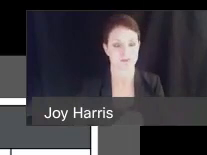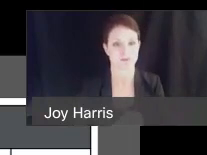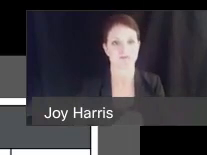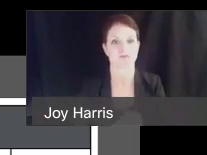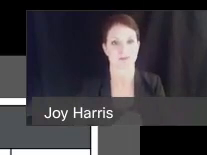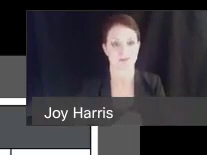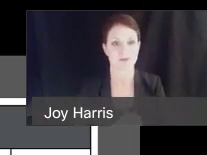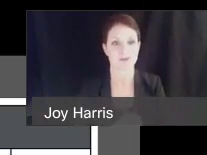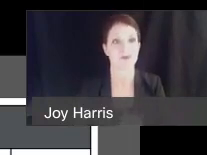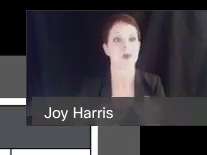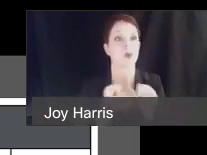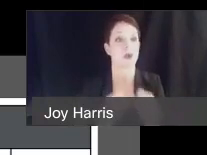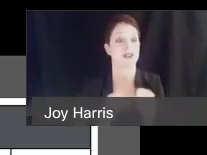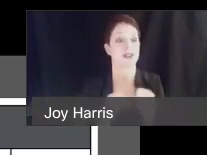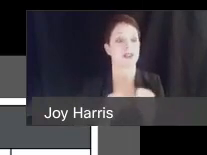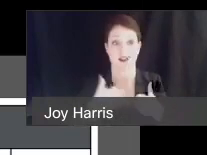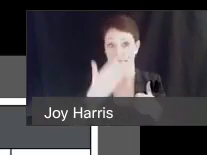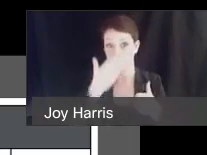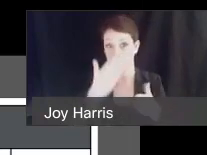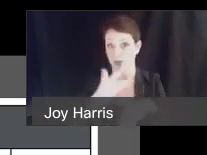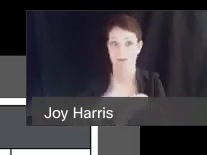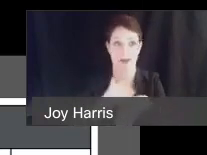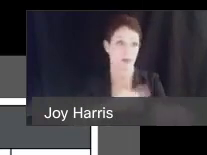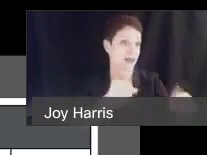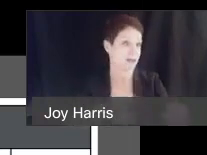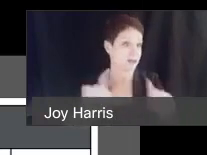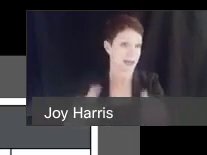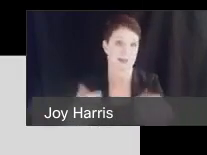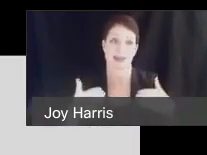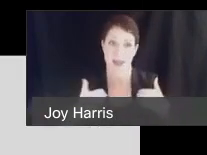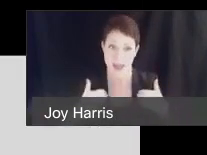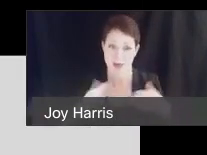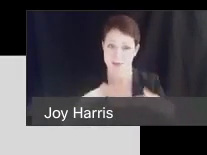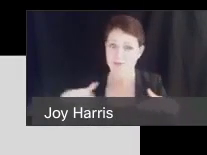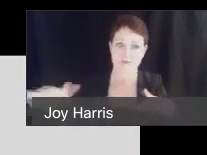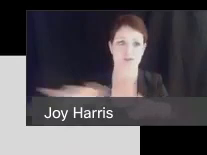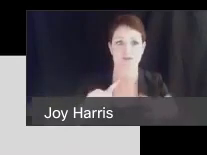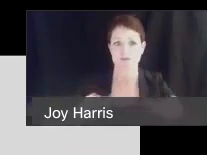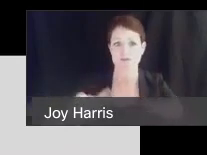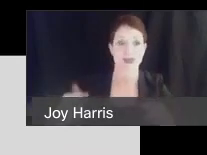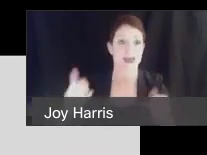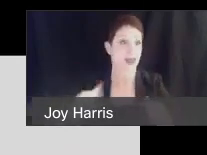We continue to have good availability of testing, and as always, I want to urge anyone who wants